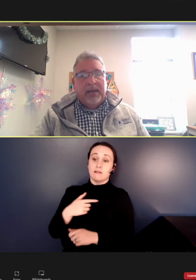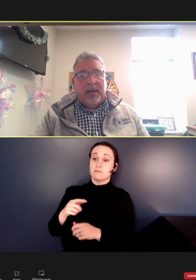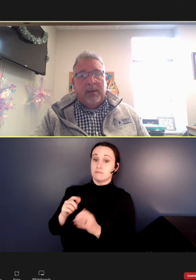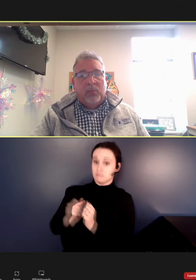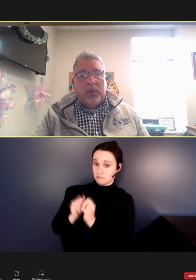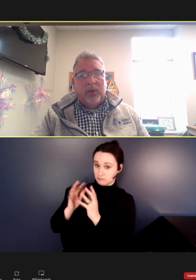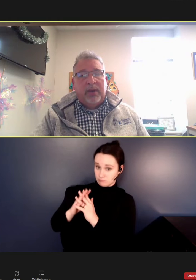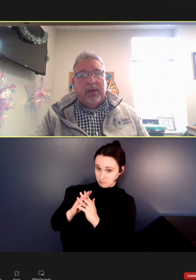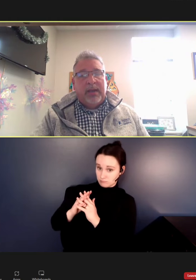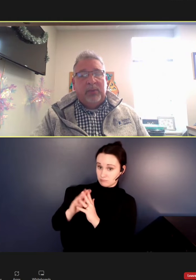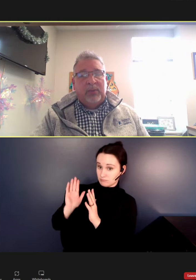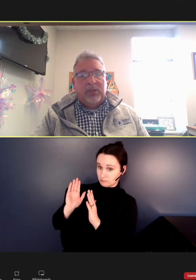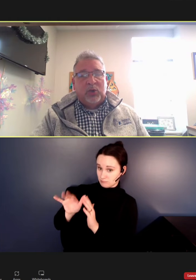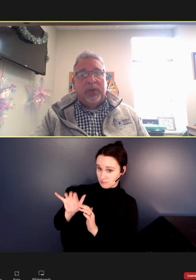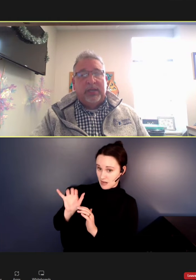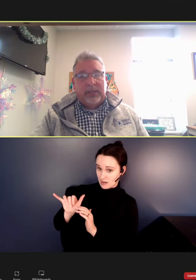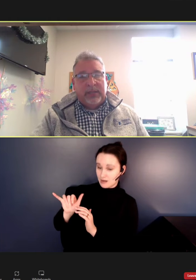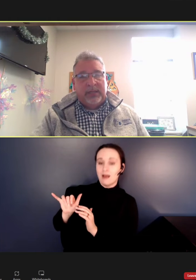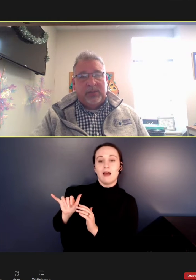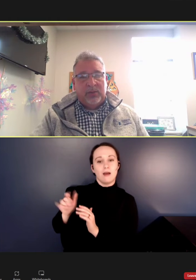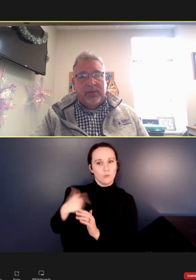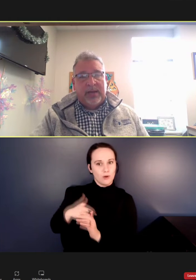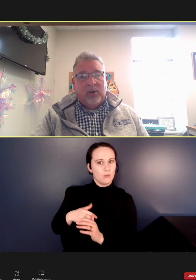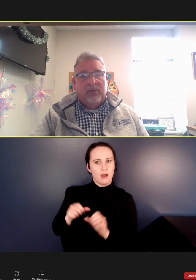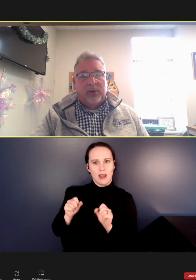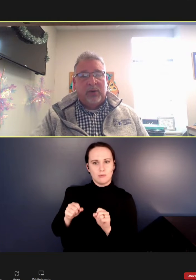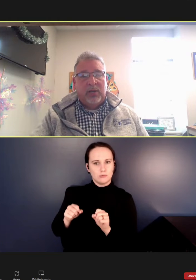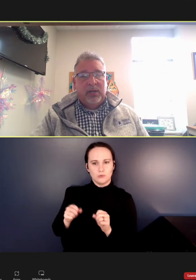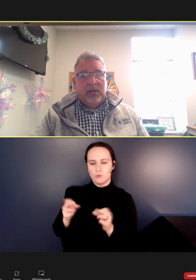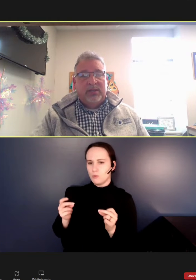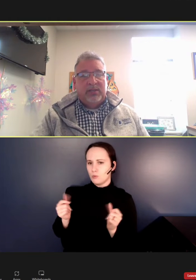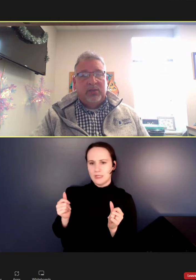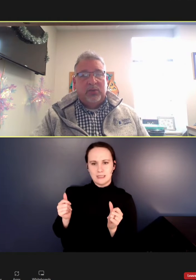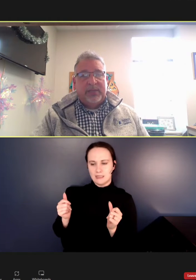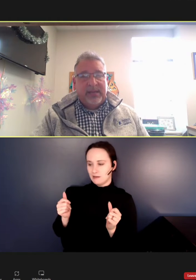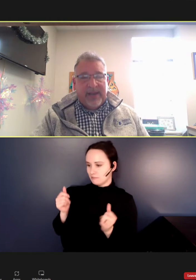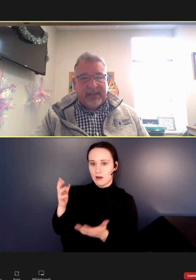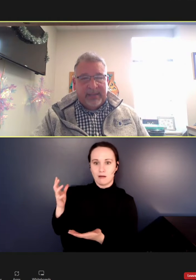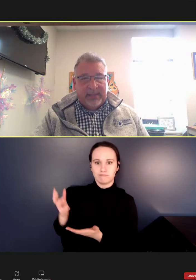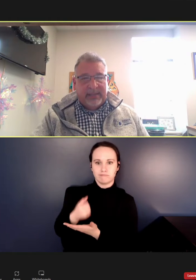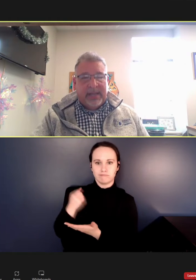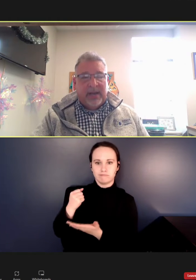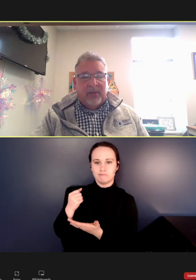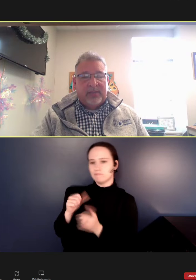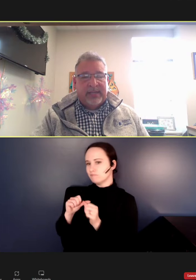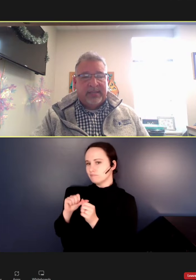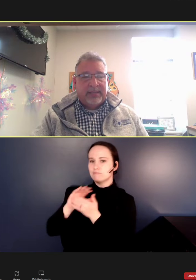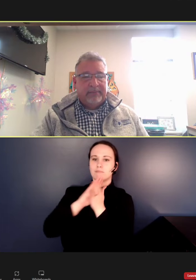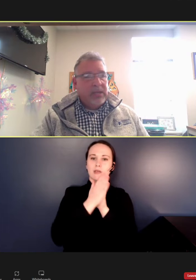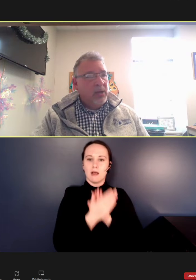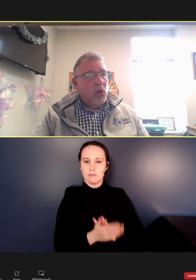But we were able to quickly tune that over to do routine vaccines and other testing.